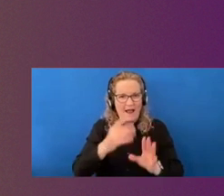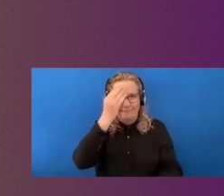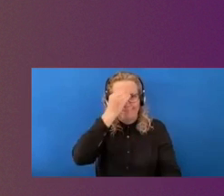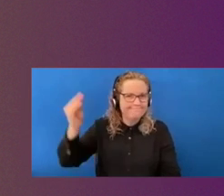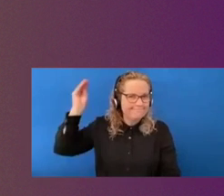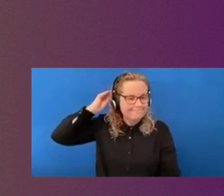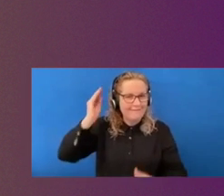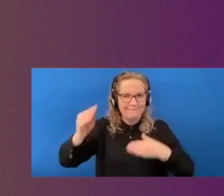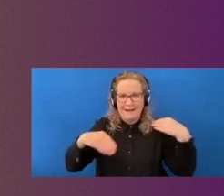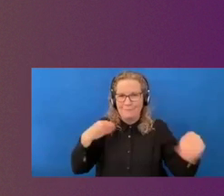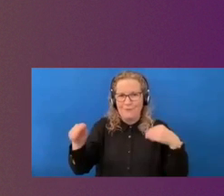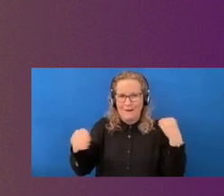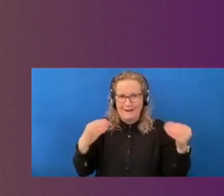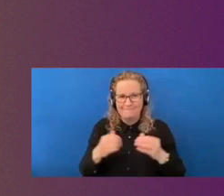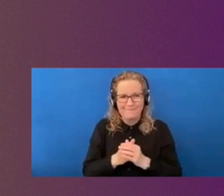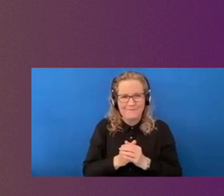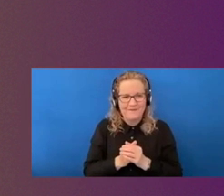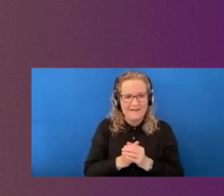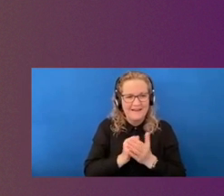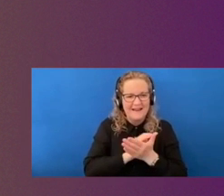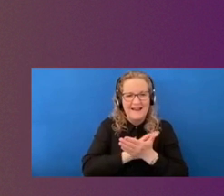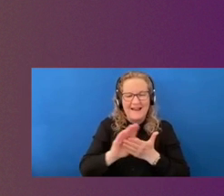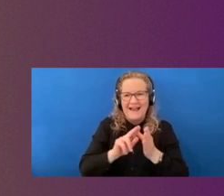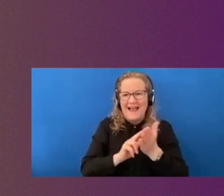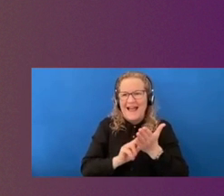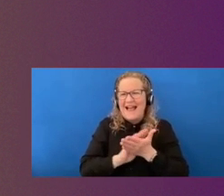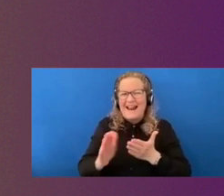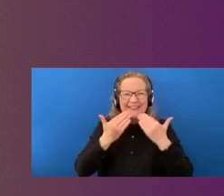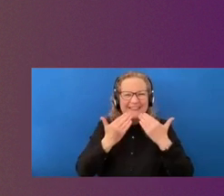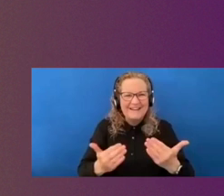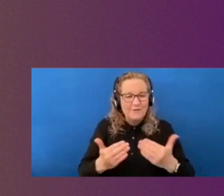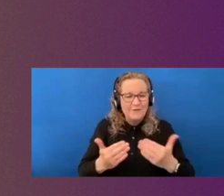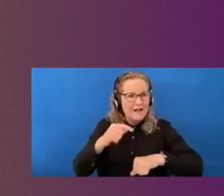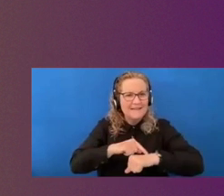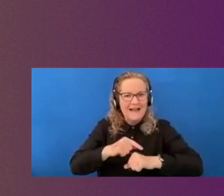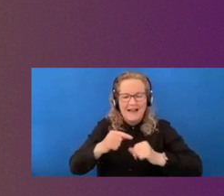that but the time has absolutely flown and we are actually at the end of our panel discussion for